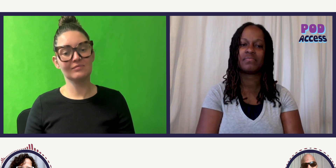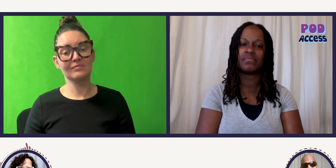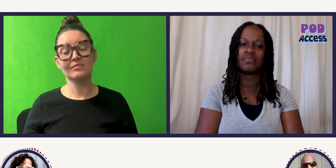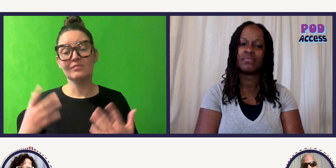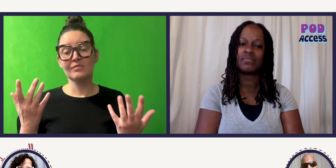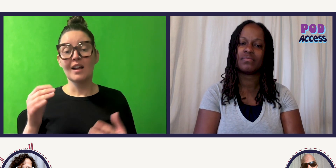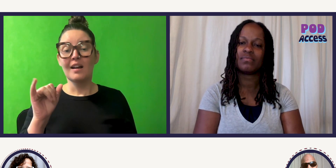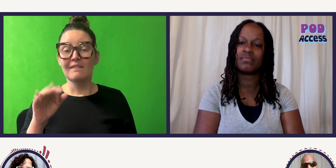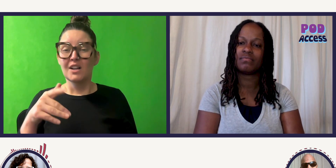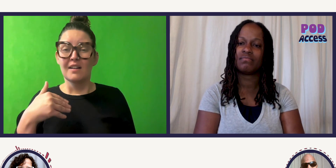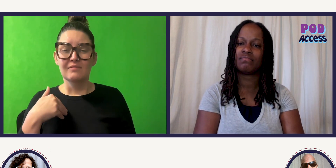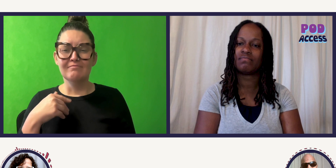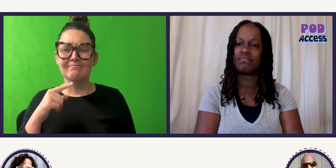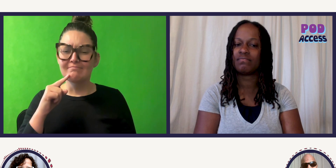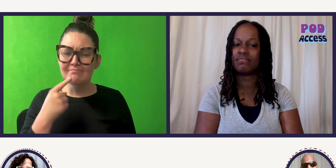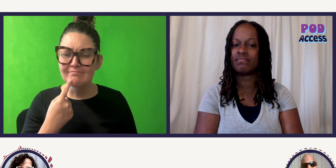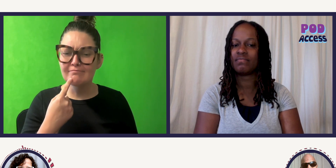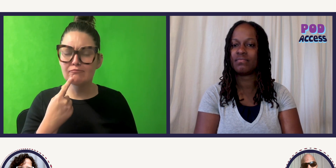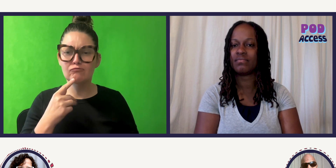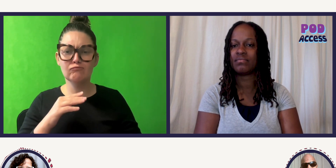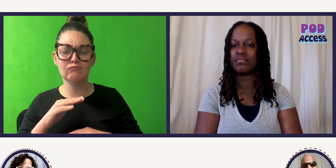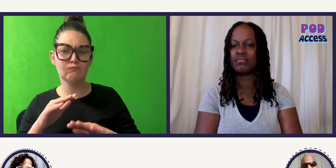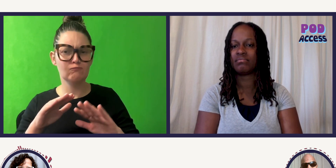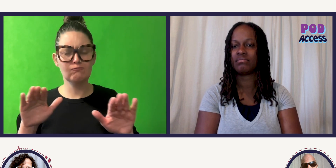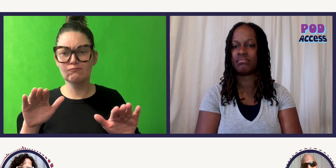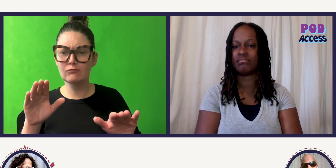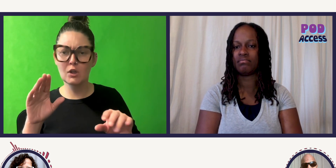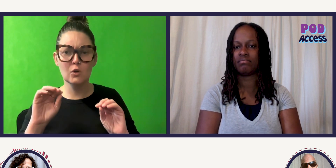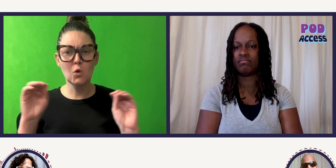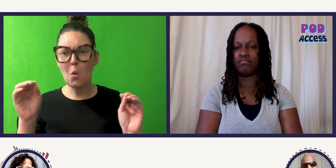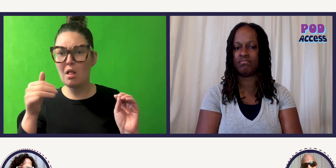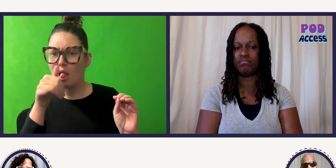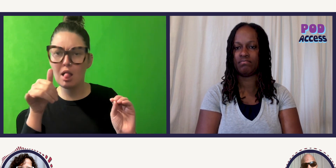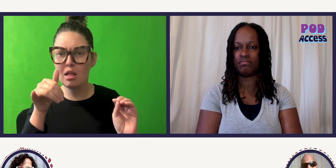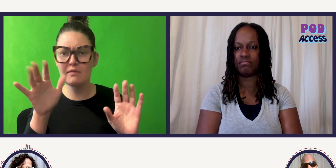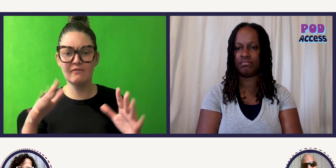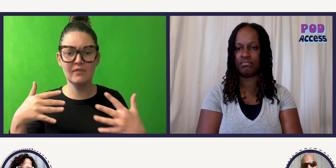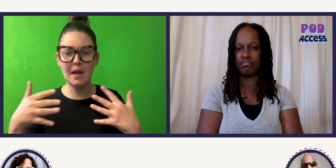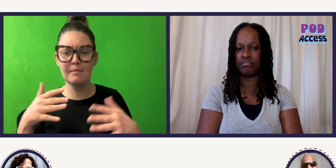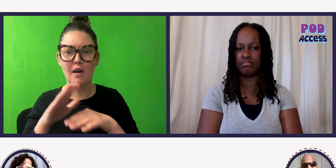If you have a serious, no-nonsense type of vibe on your podcast, then your social media presence should reflect that.